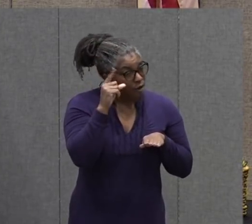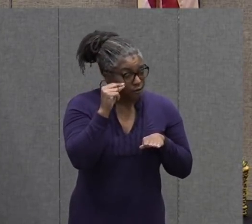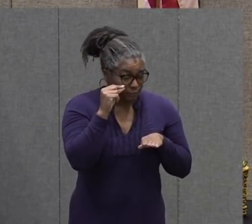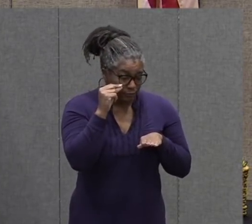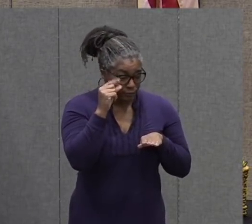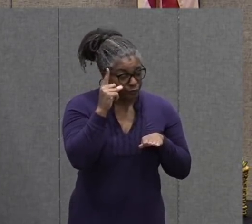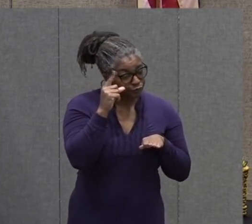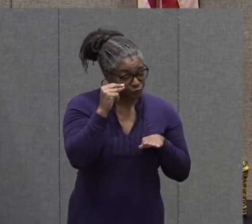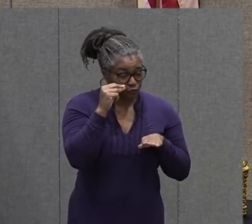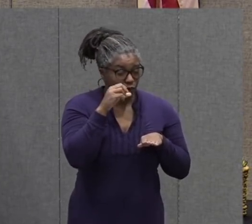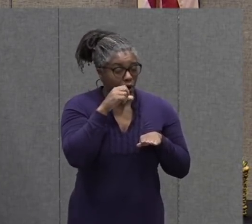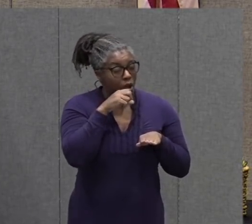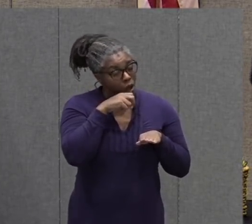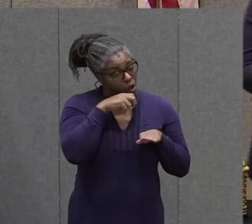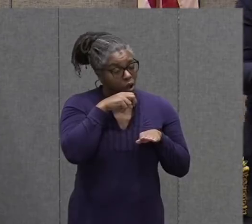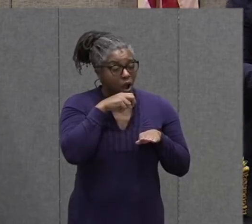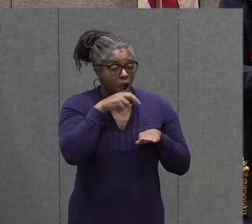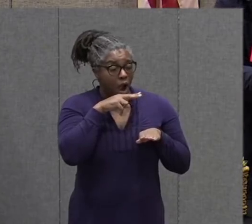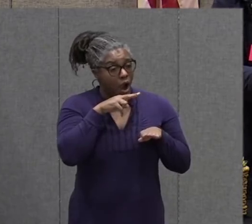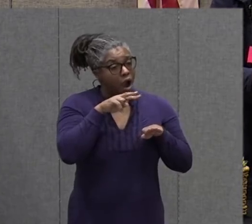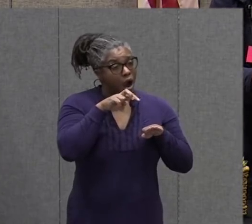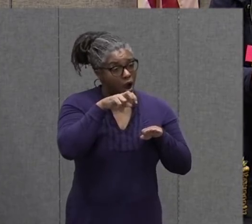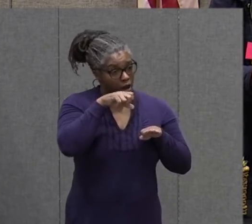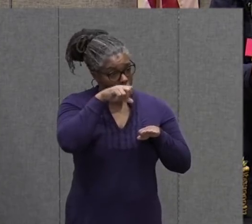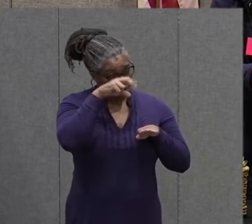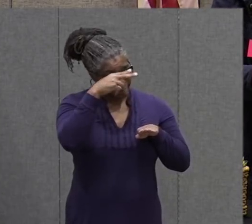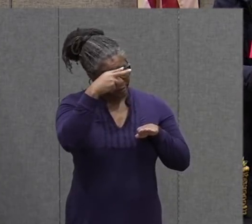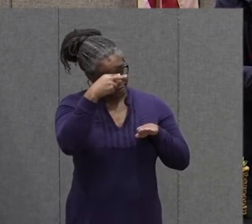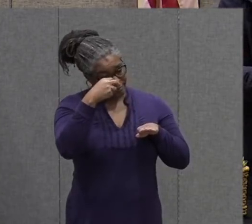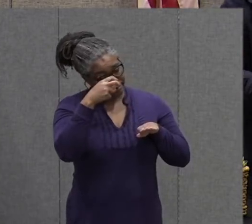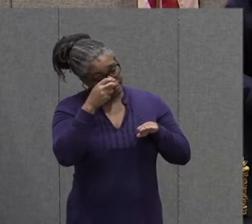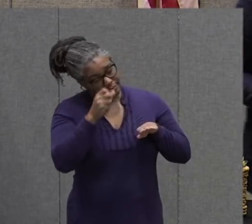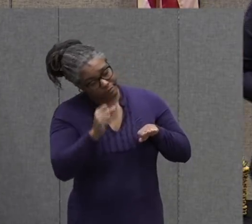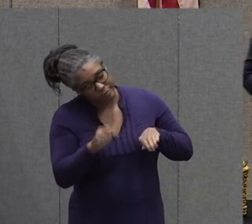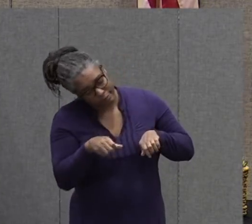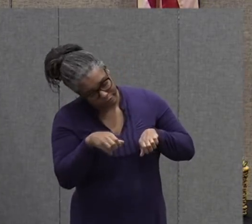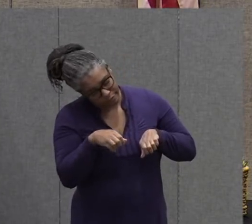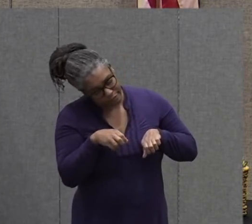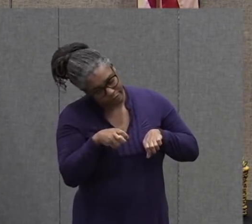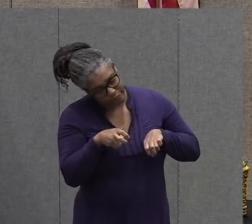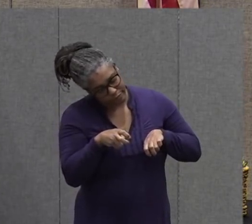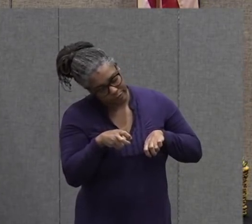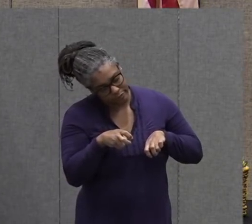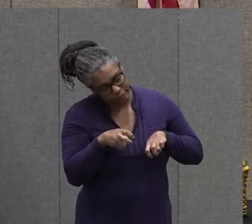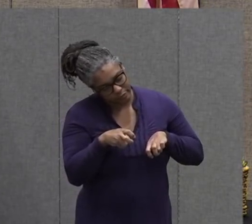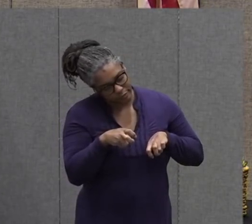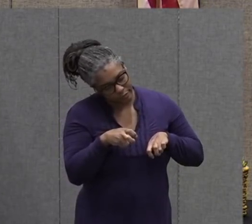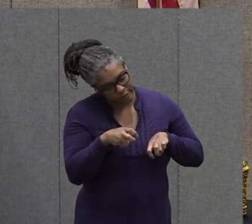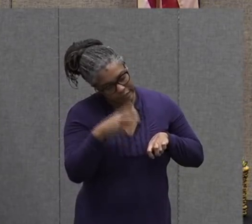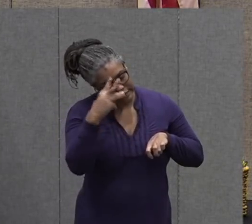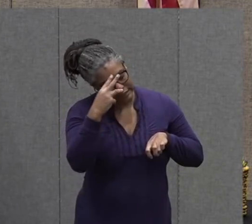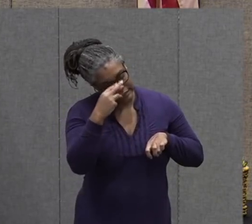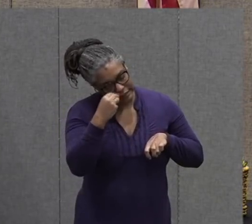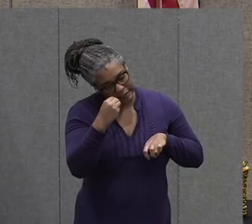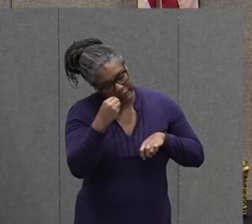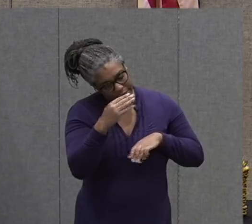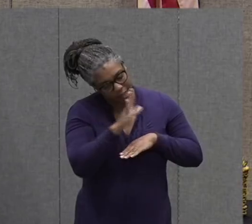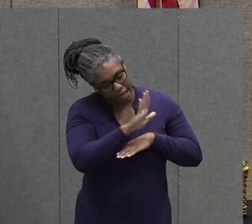closes his eyes, sleeps all afternoon, in his loose skin. [Miss Martindale] Wow, that sounds